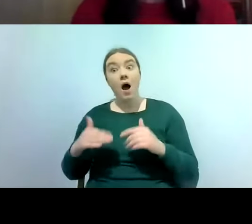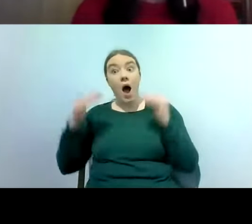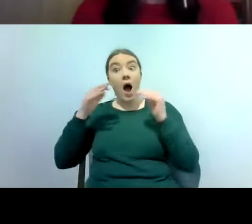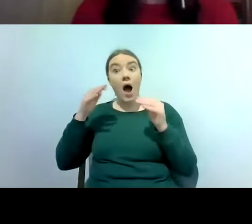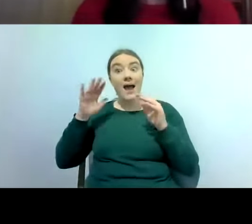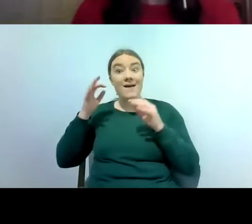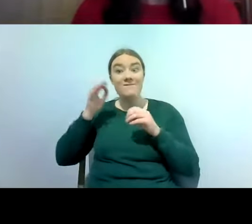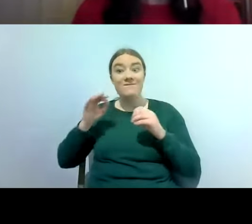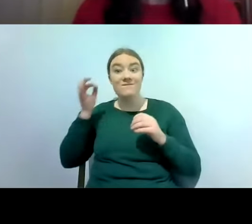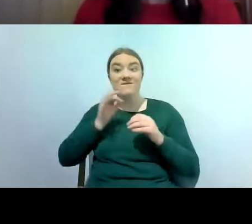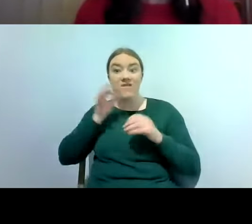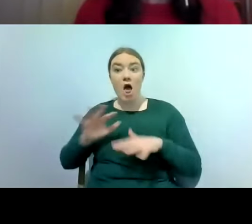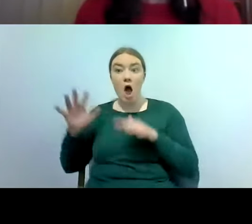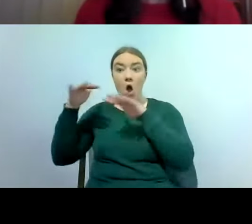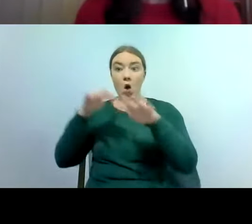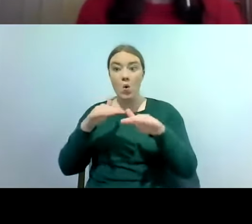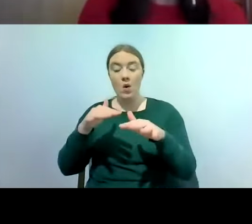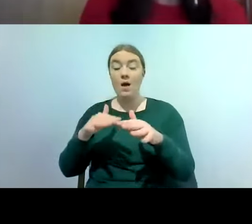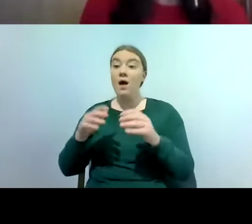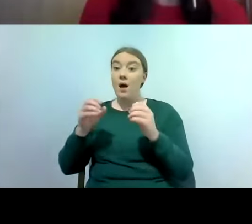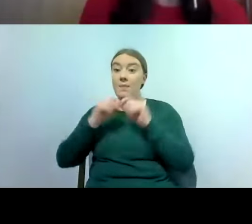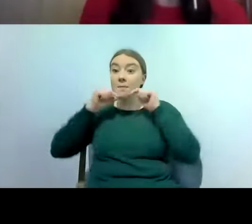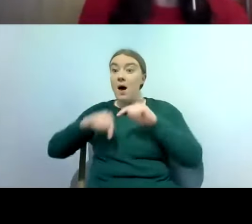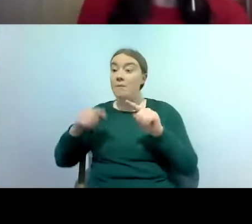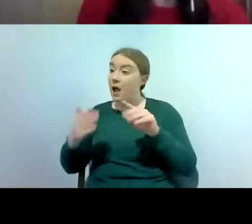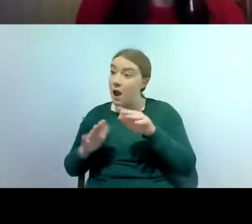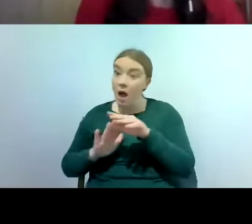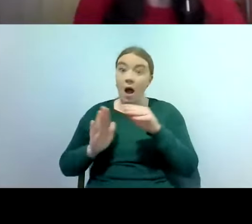it was able to successfully ascend and descend away multiple times